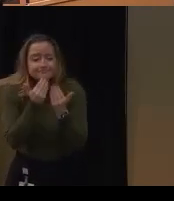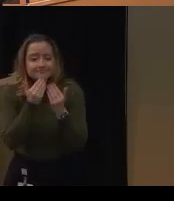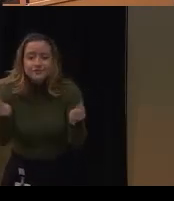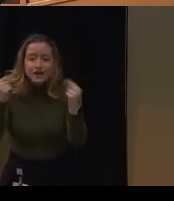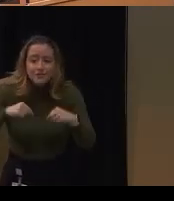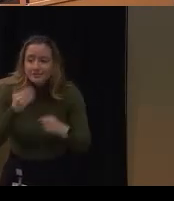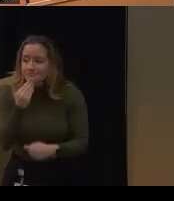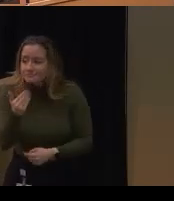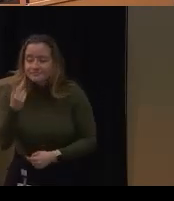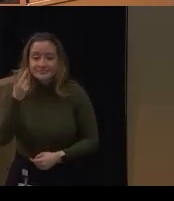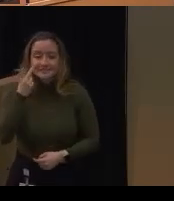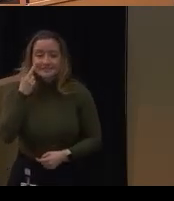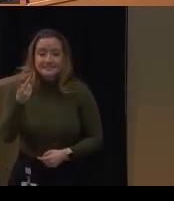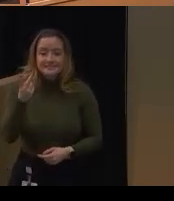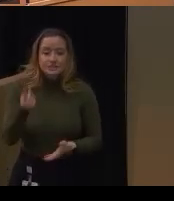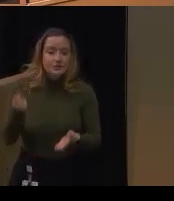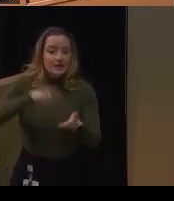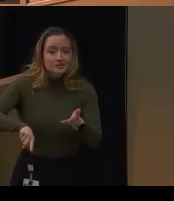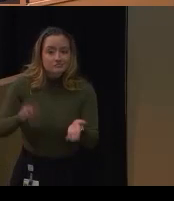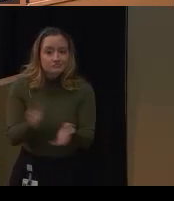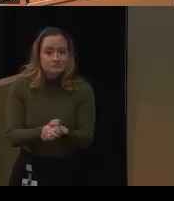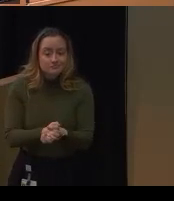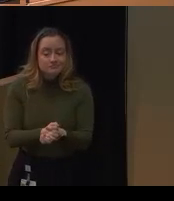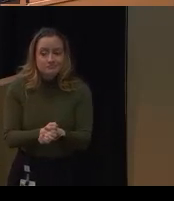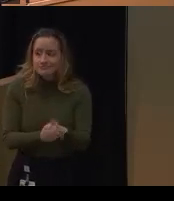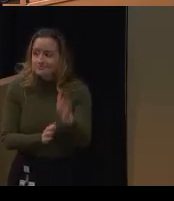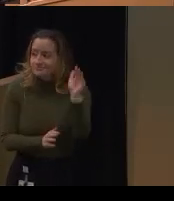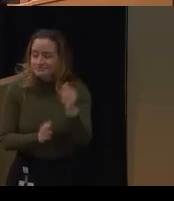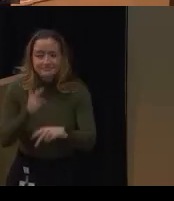coming and we'll see you at the next angle rounds next month have a good day everybody